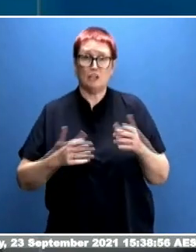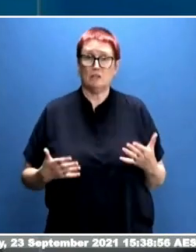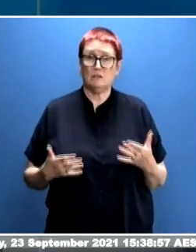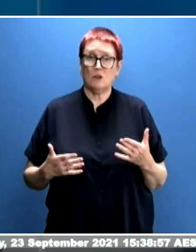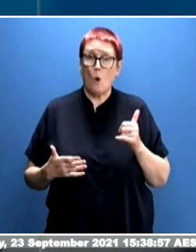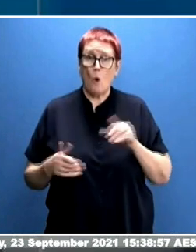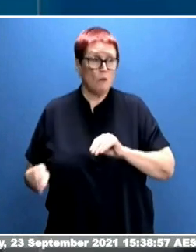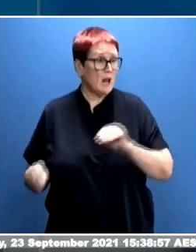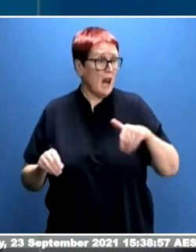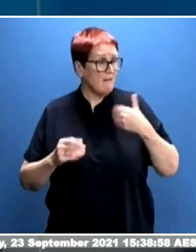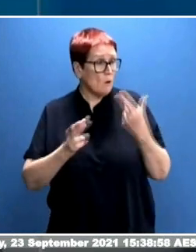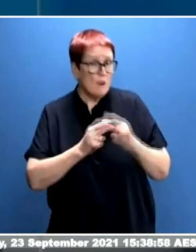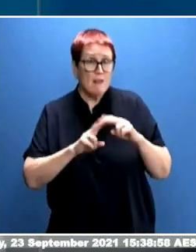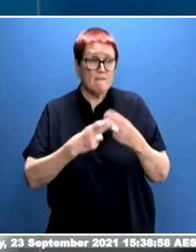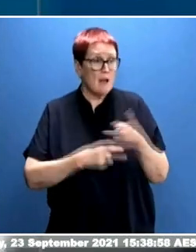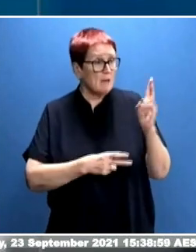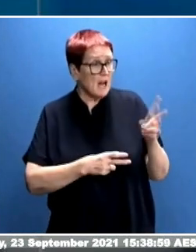family, or go and live with foster carers.